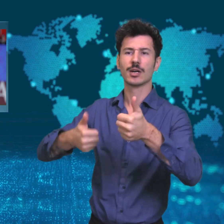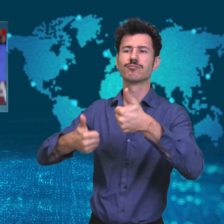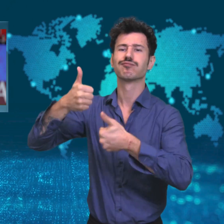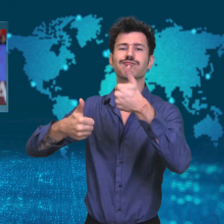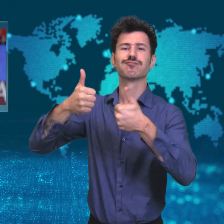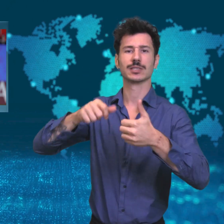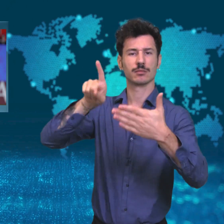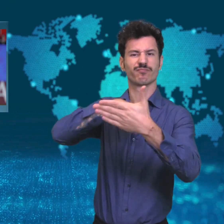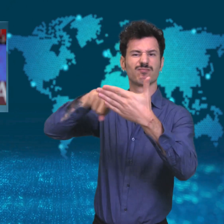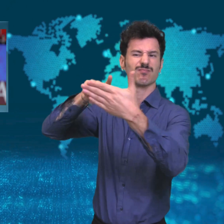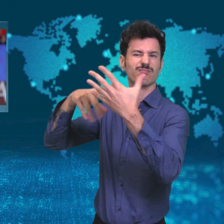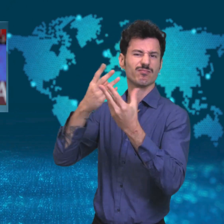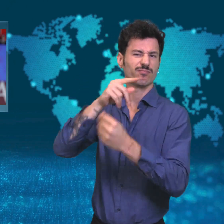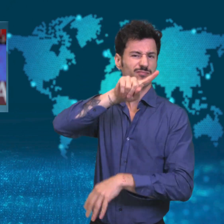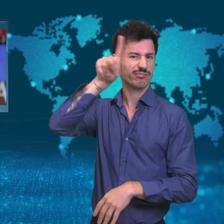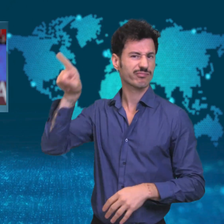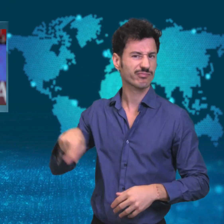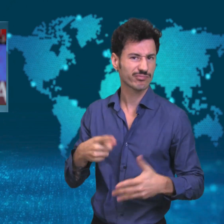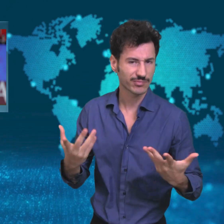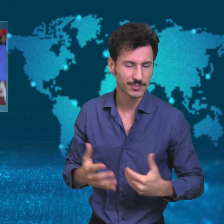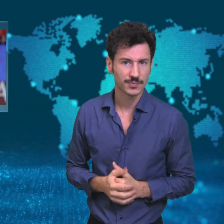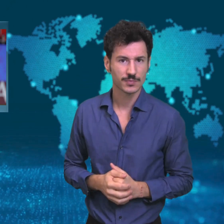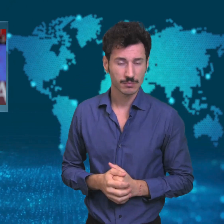competitions around the world.